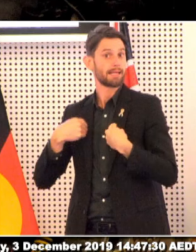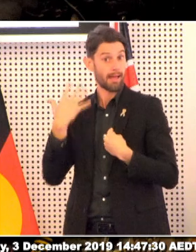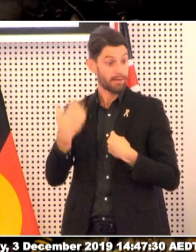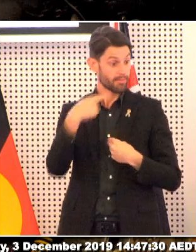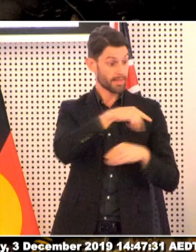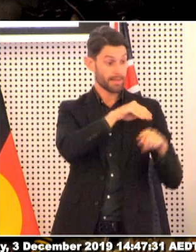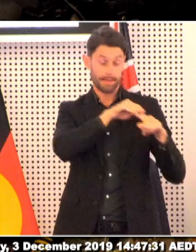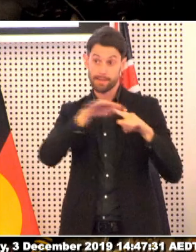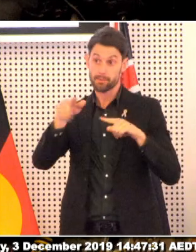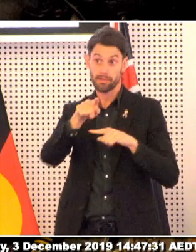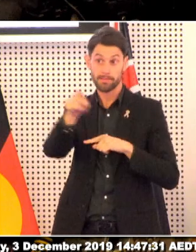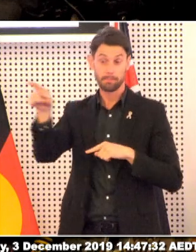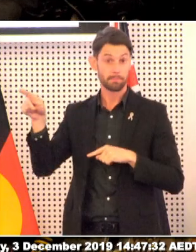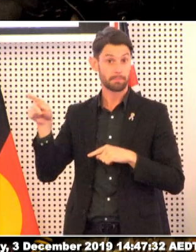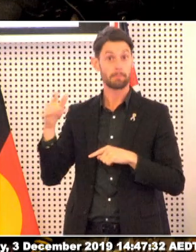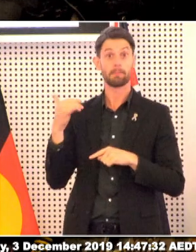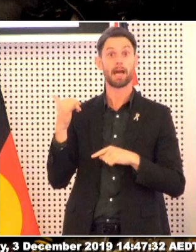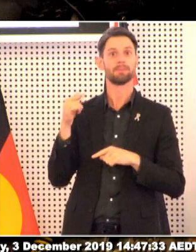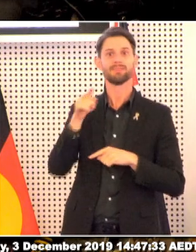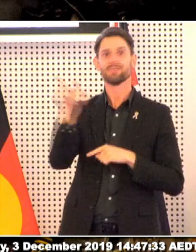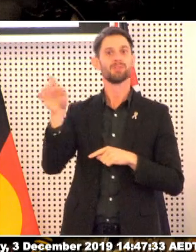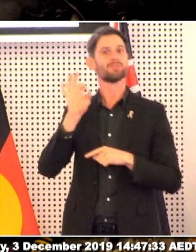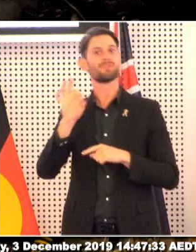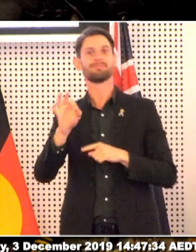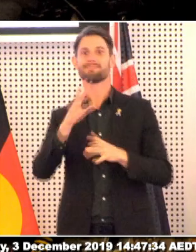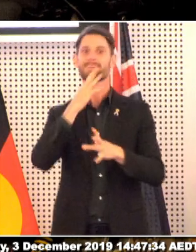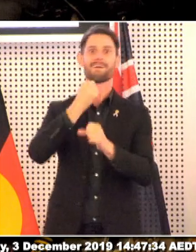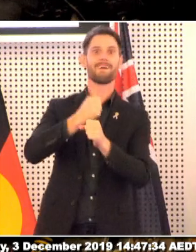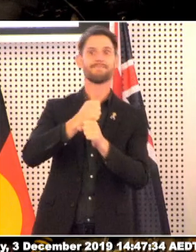might not be public authorities for the purpose of the Charter, but very much the